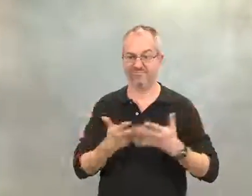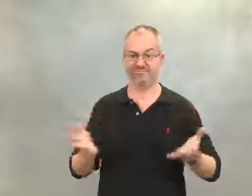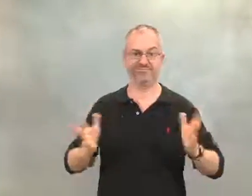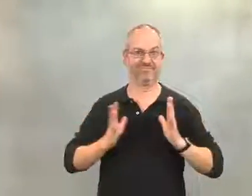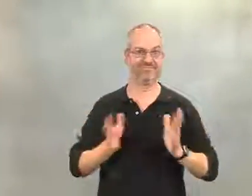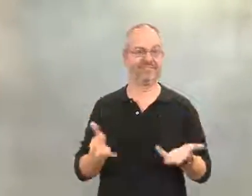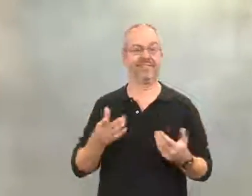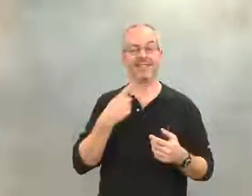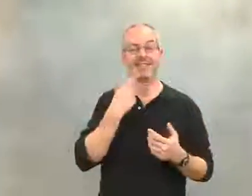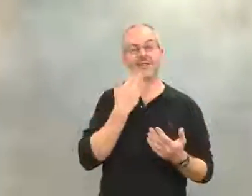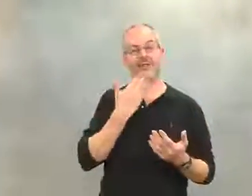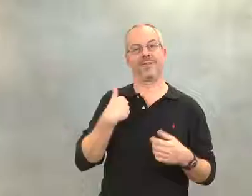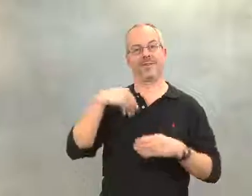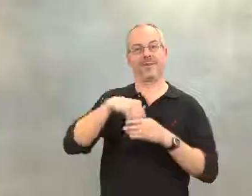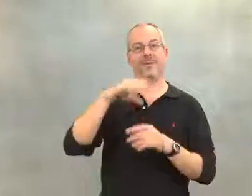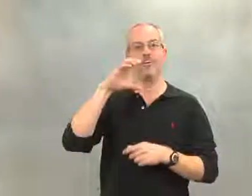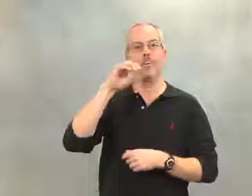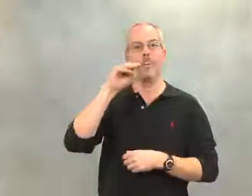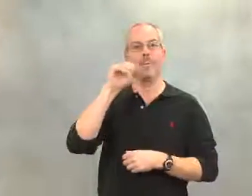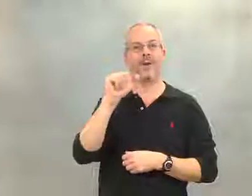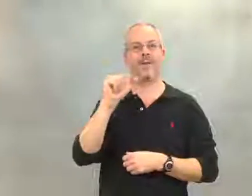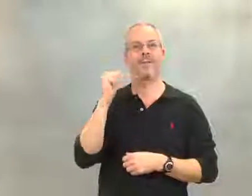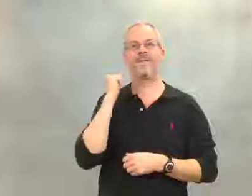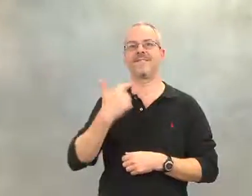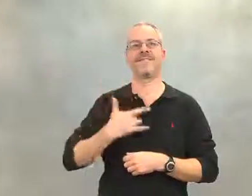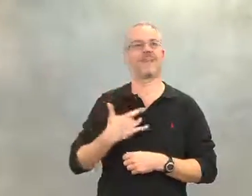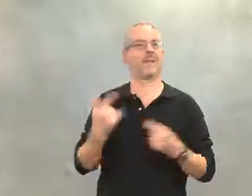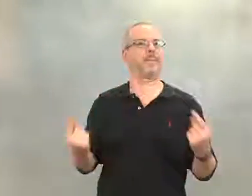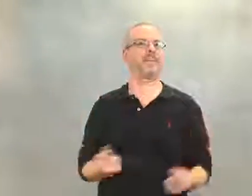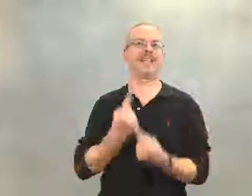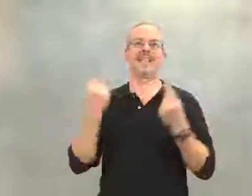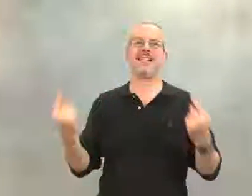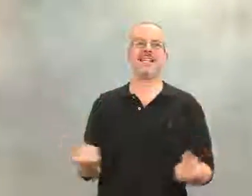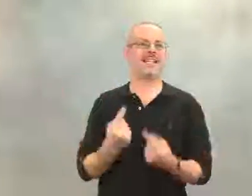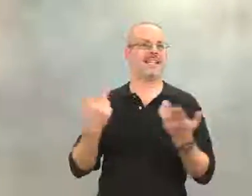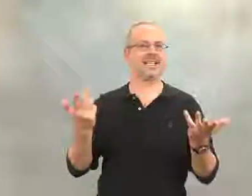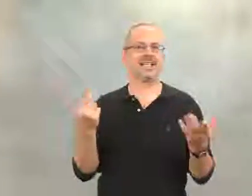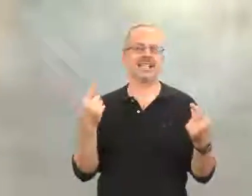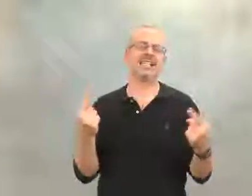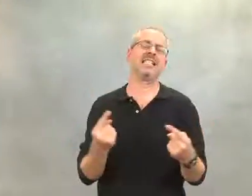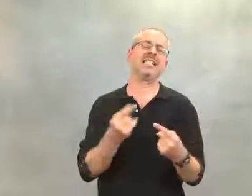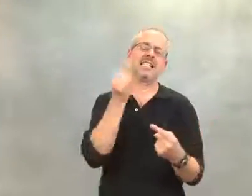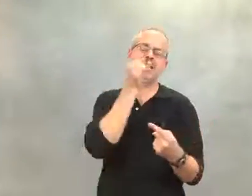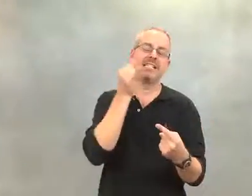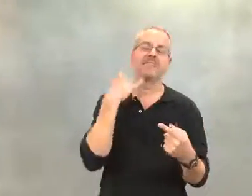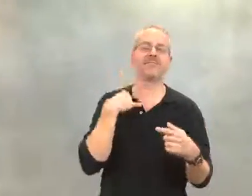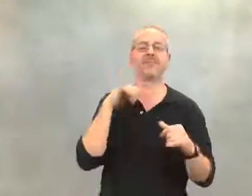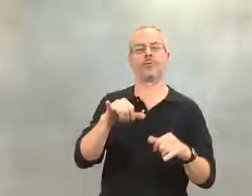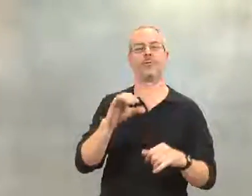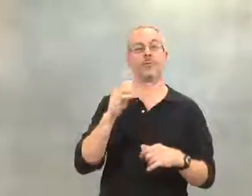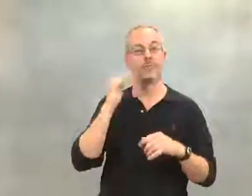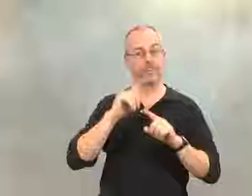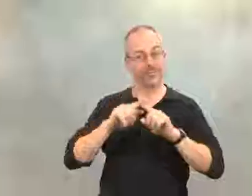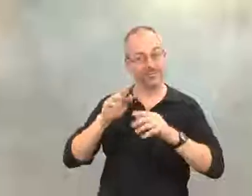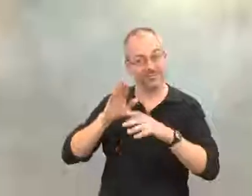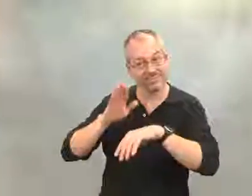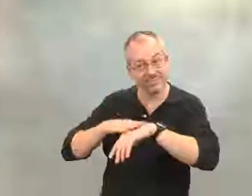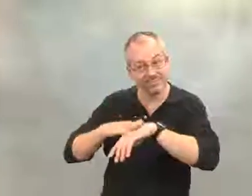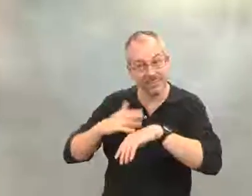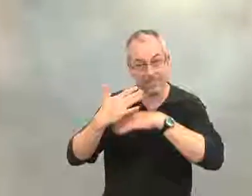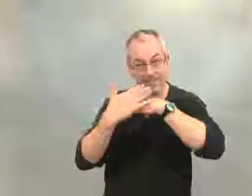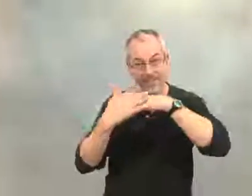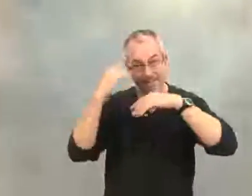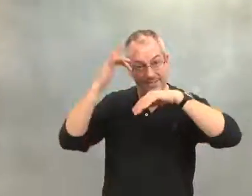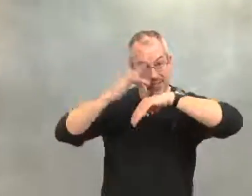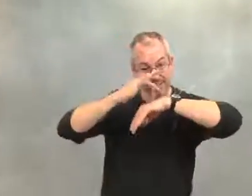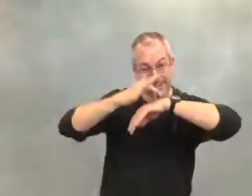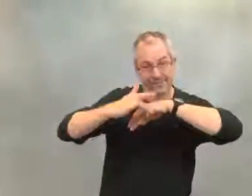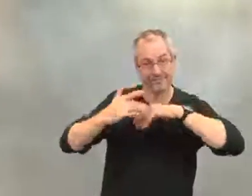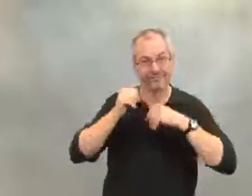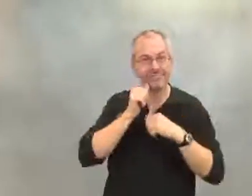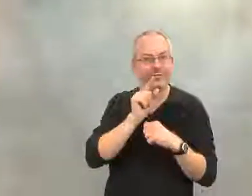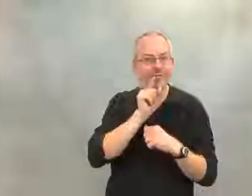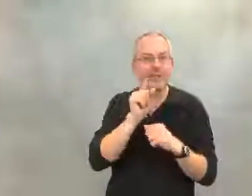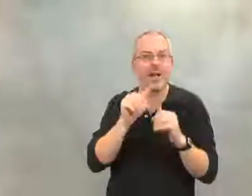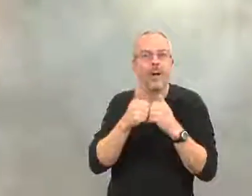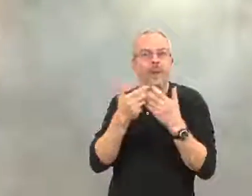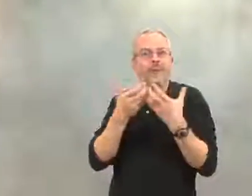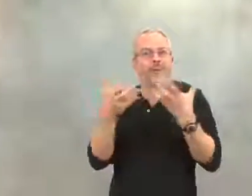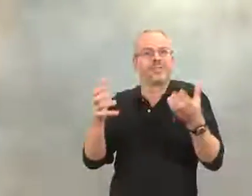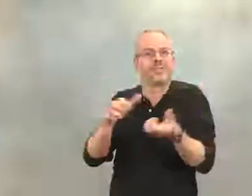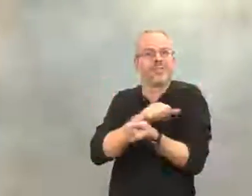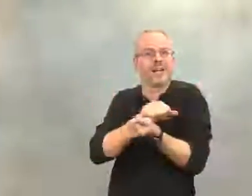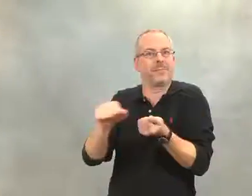Everything was fine. He said it was good I was in a coma, then I wouldn't feel pain.